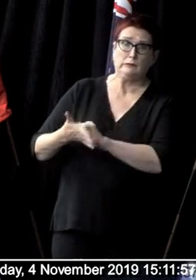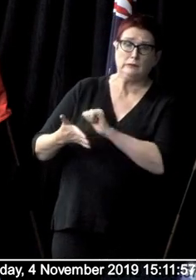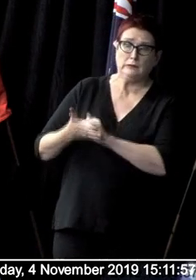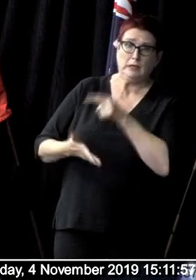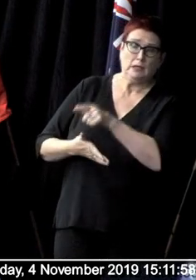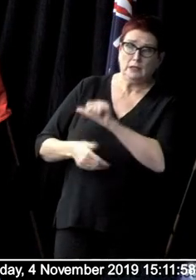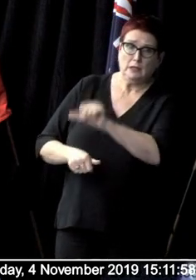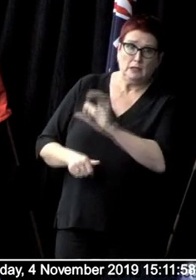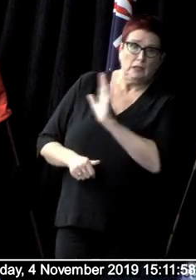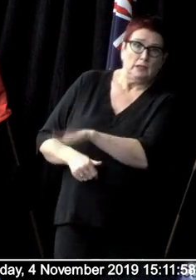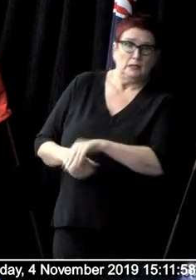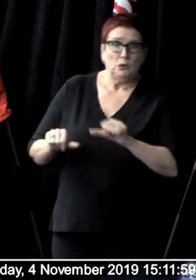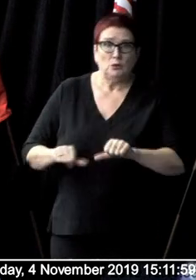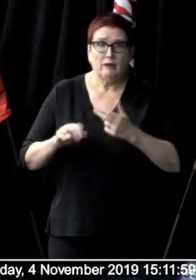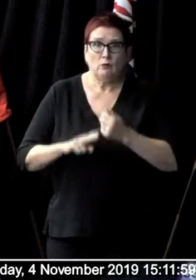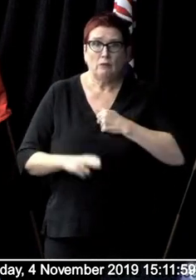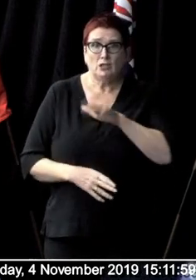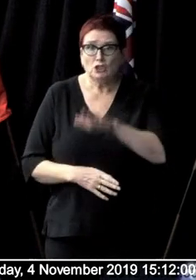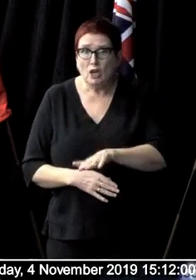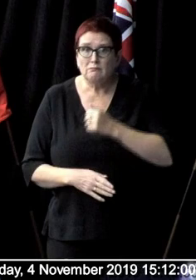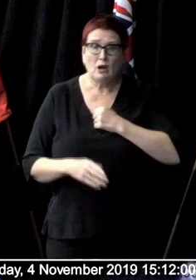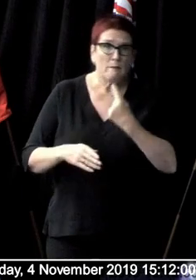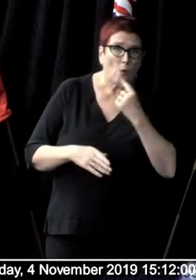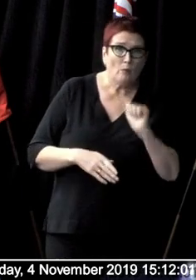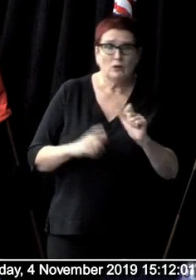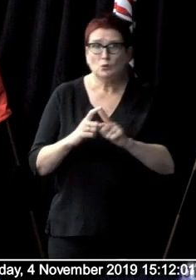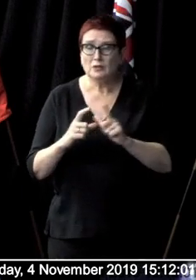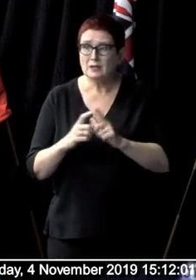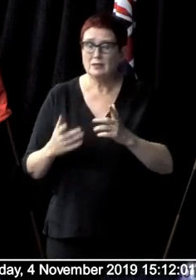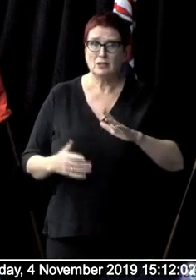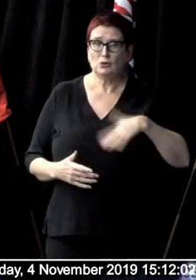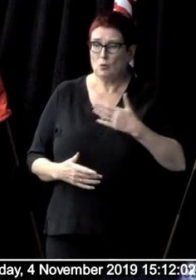Some of them feel that they don’t want to move their, often, you know, it’s not just